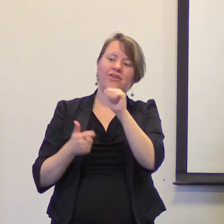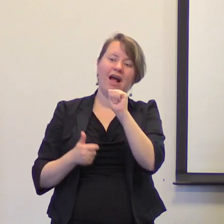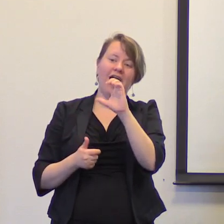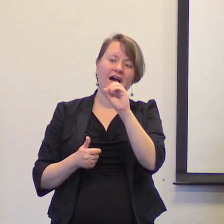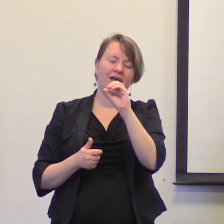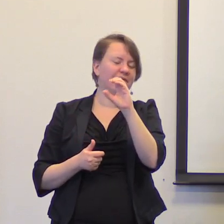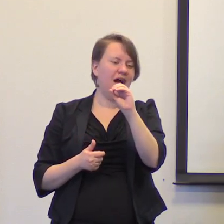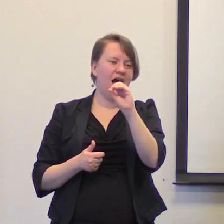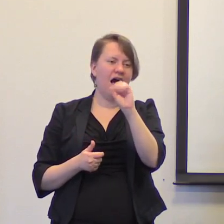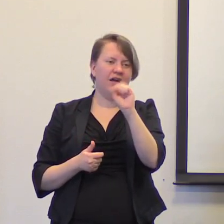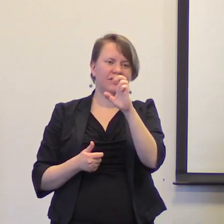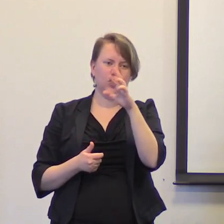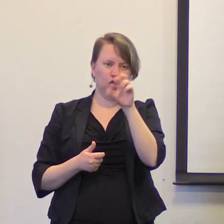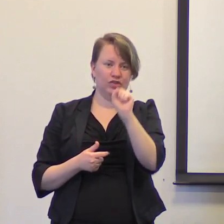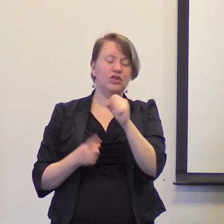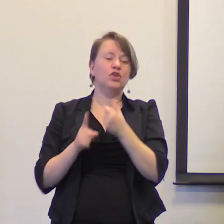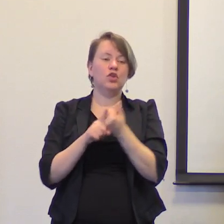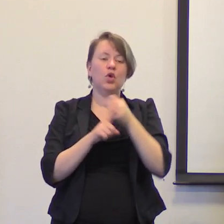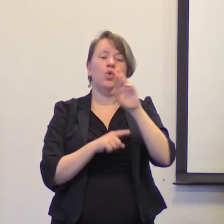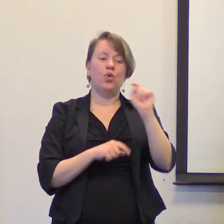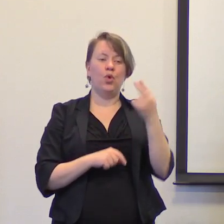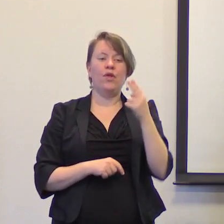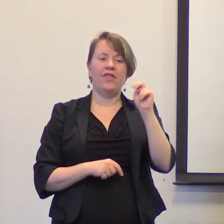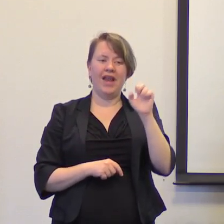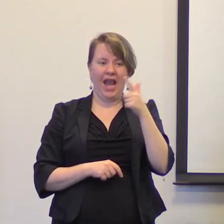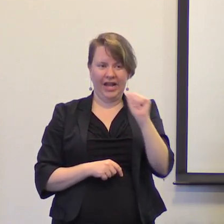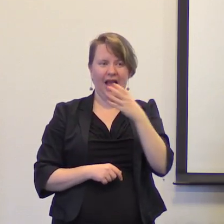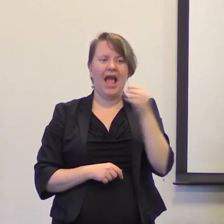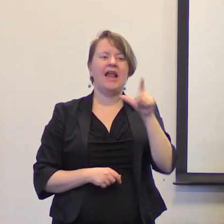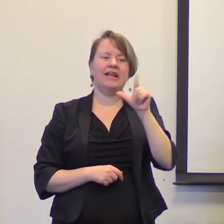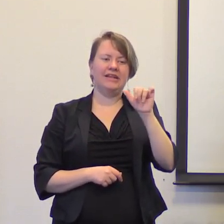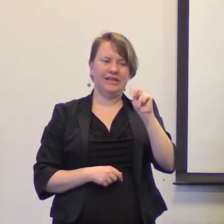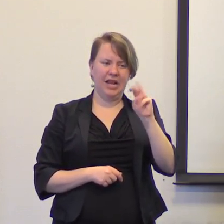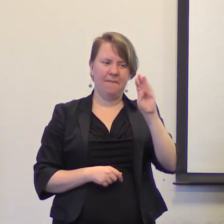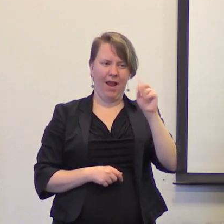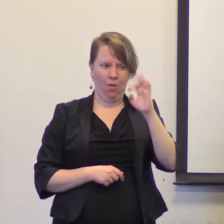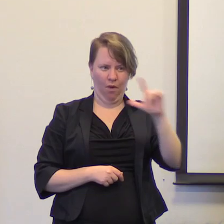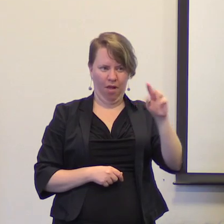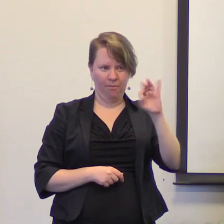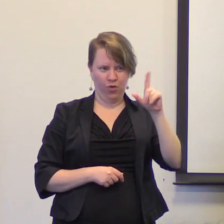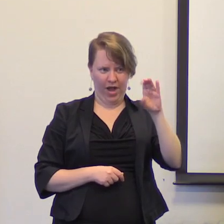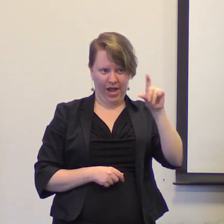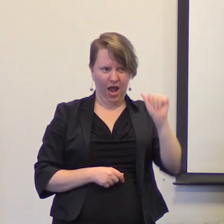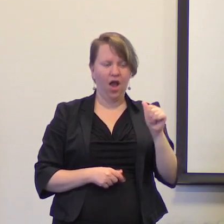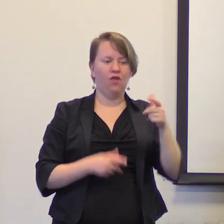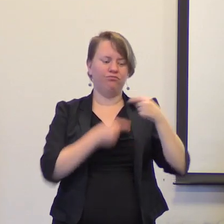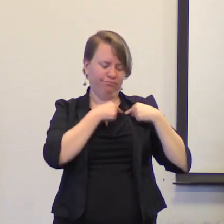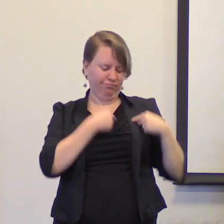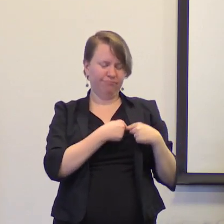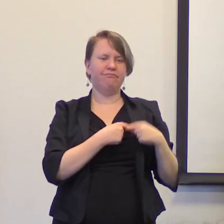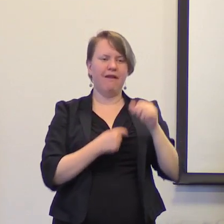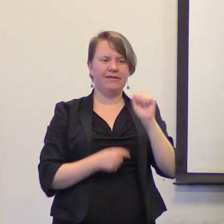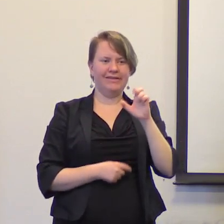So Ruth Negga, who was in the Loving film, and Lin Manuel-Miranda, other people wore their ACLU blue ribbons, which I thought was really cool. So guess what?